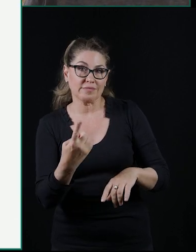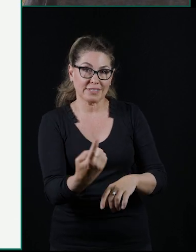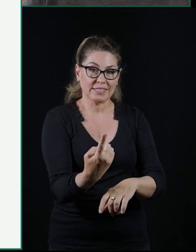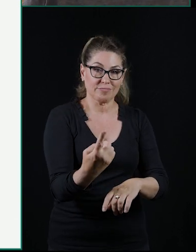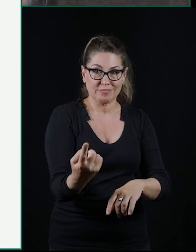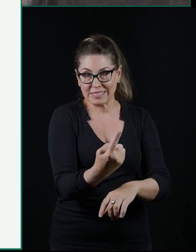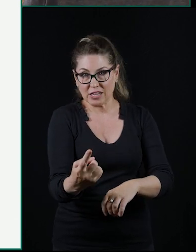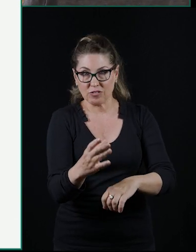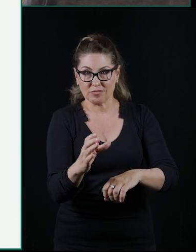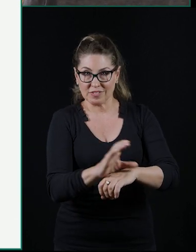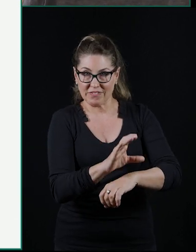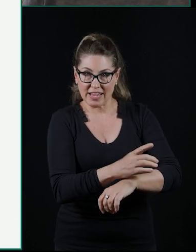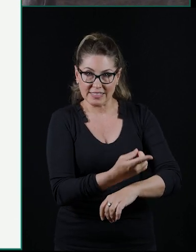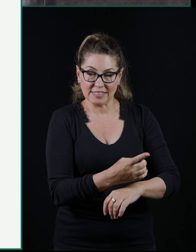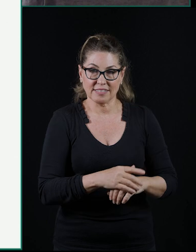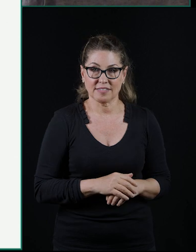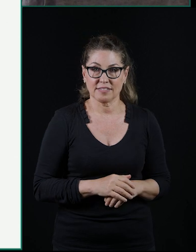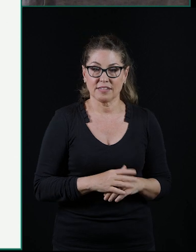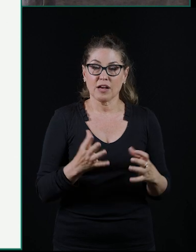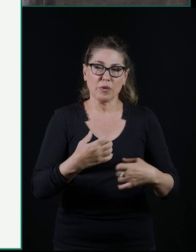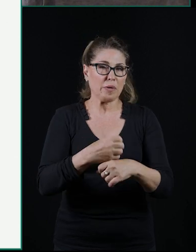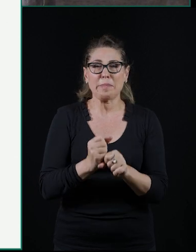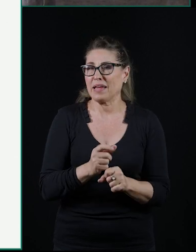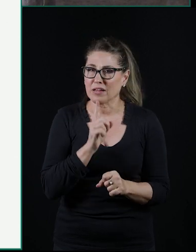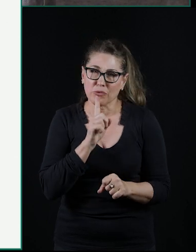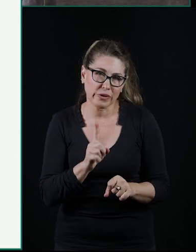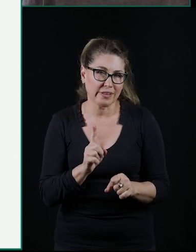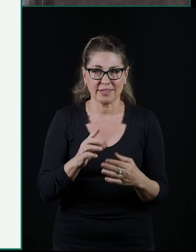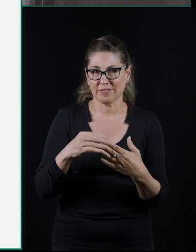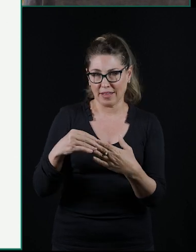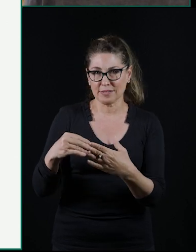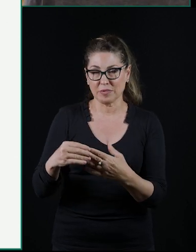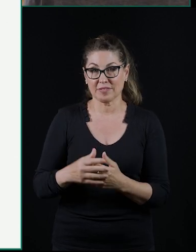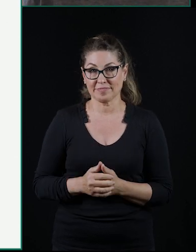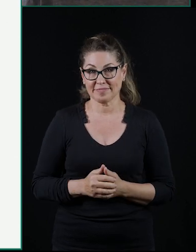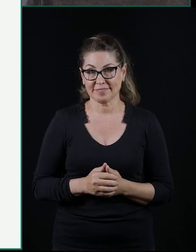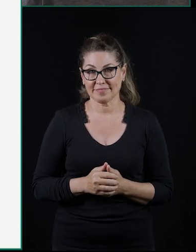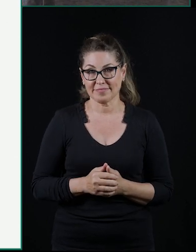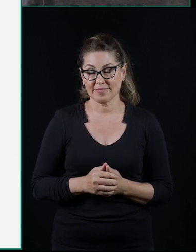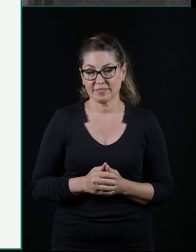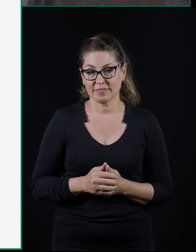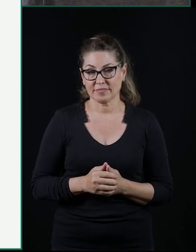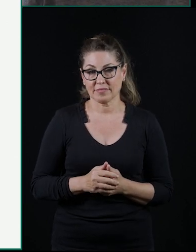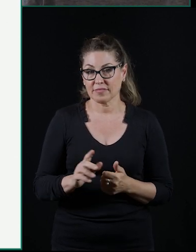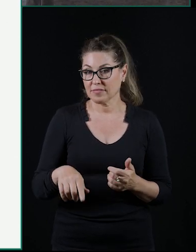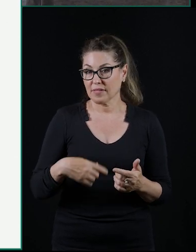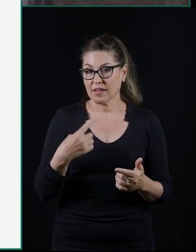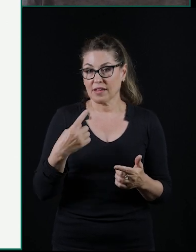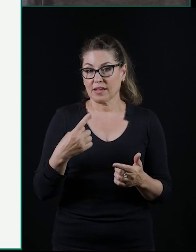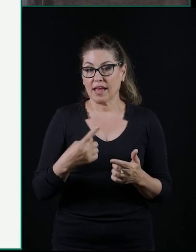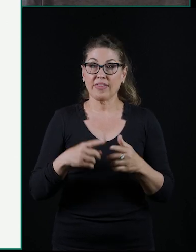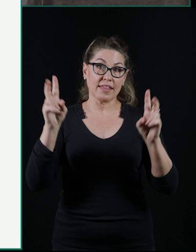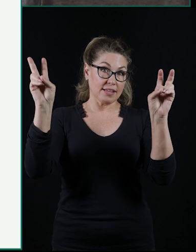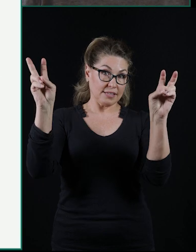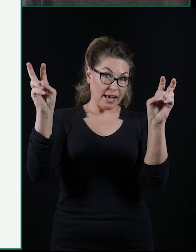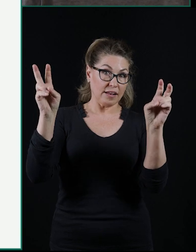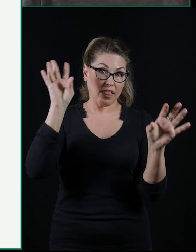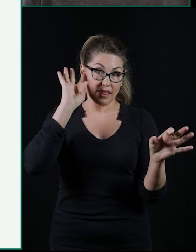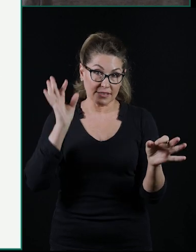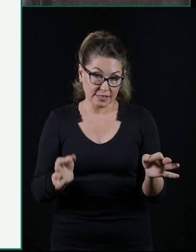So we want to make it super flexible. And then a title decides when a network